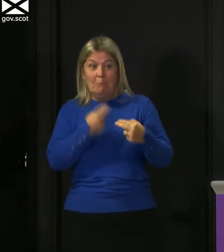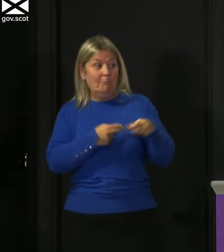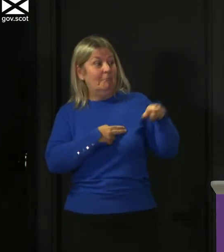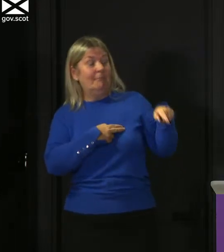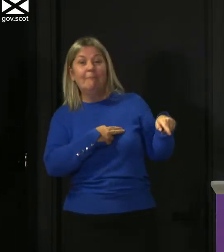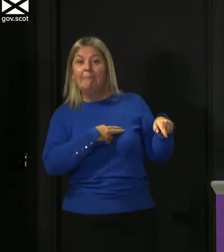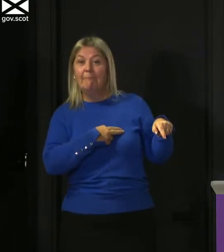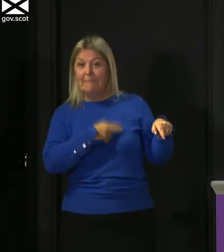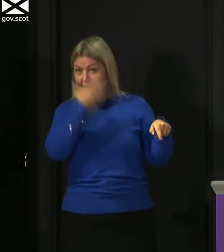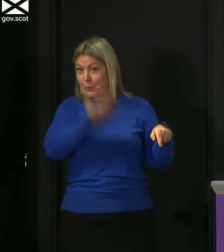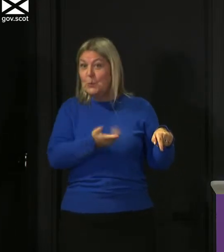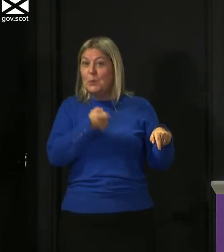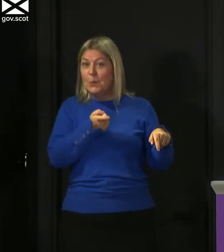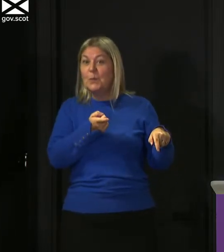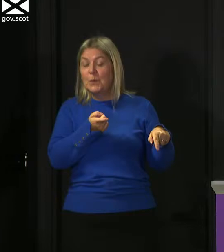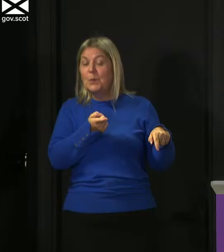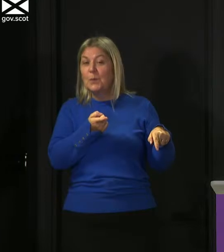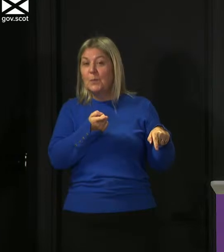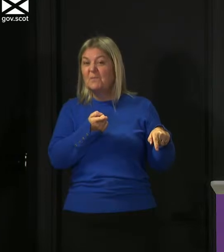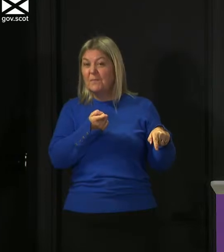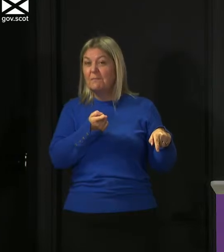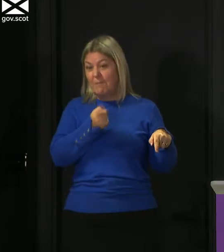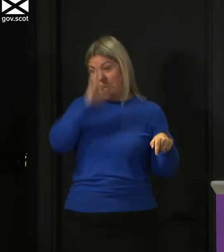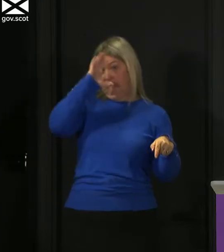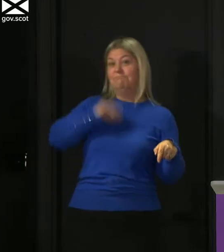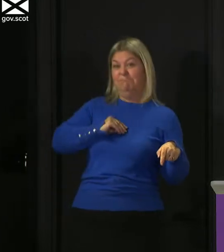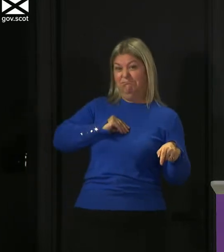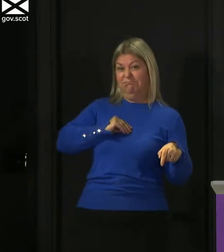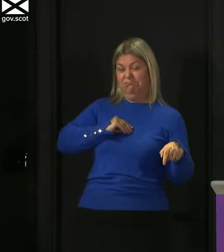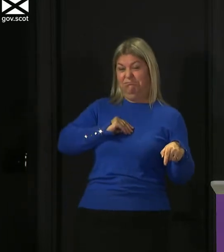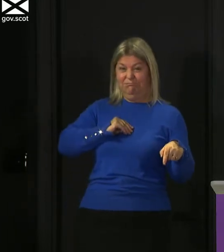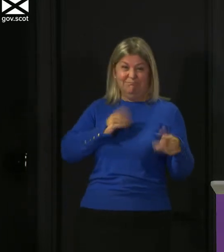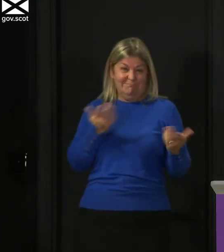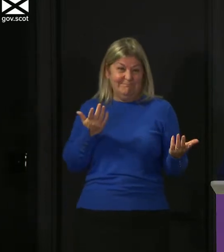that's the cases here, but they might think that they've had no contact with somebody other than